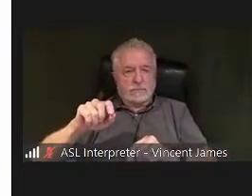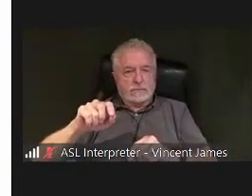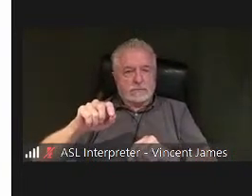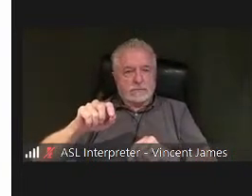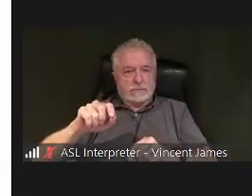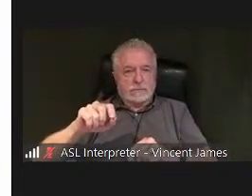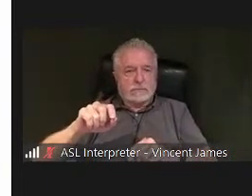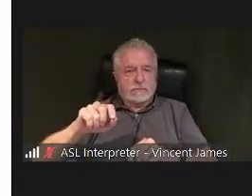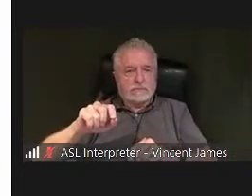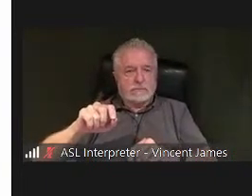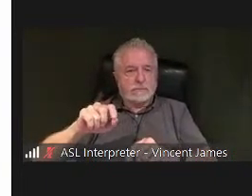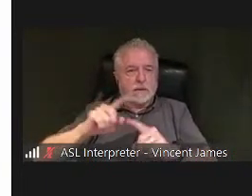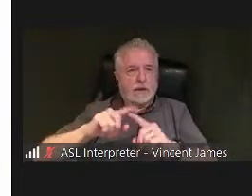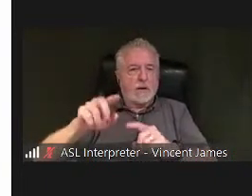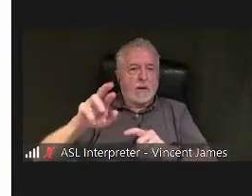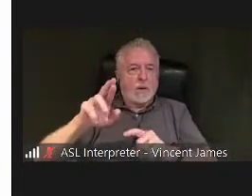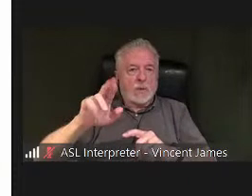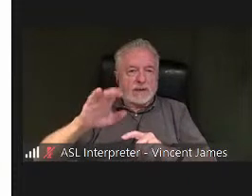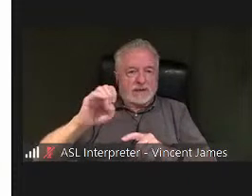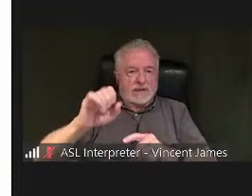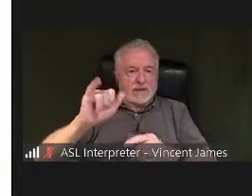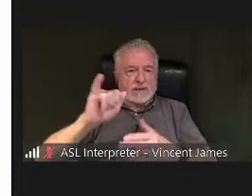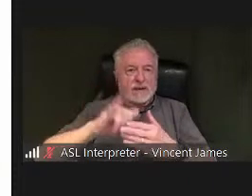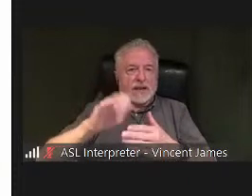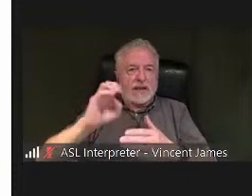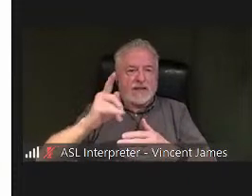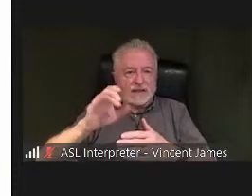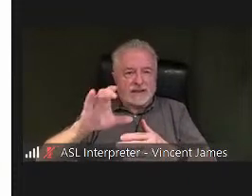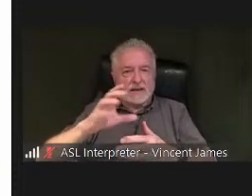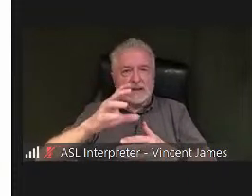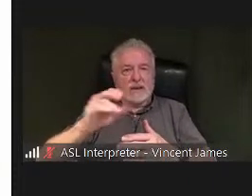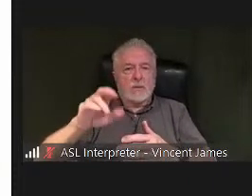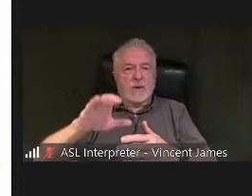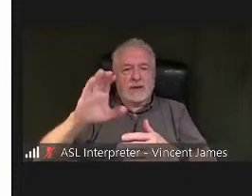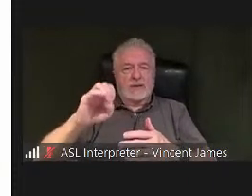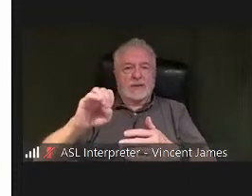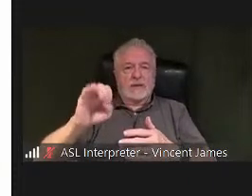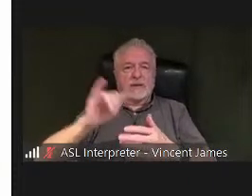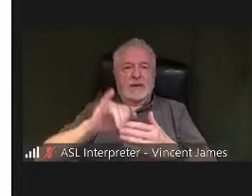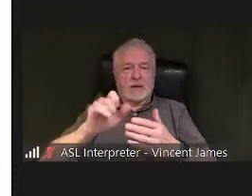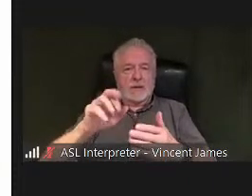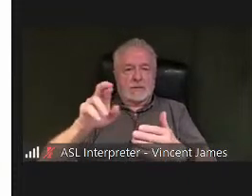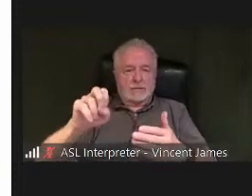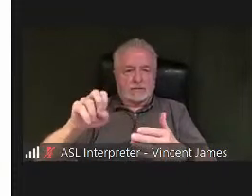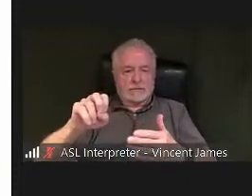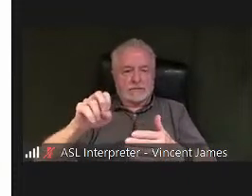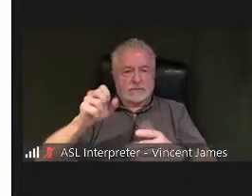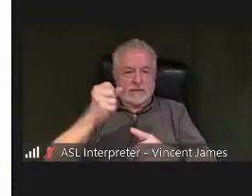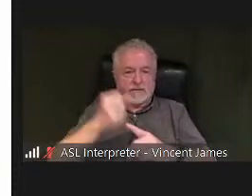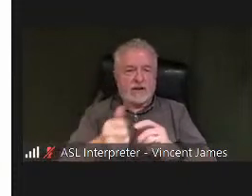The different races that are the ethnic and race that are affected the most from